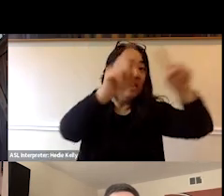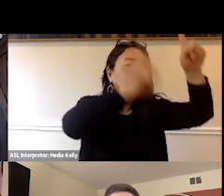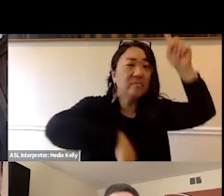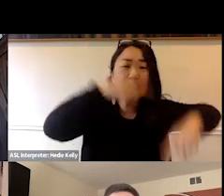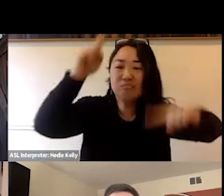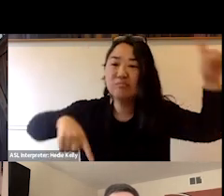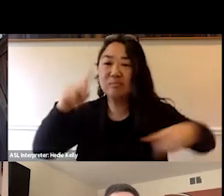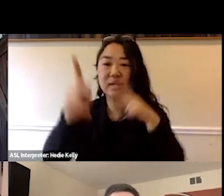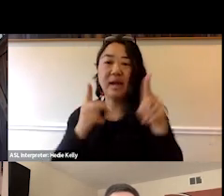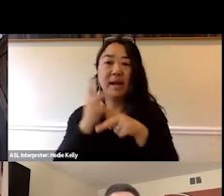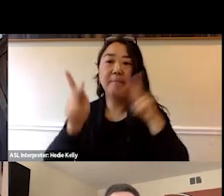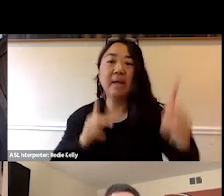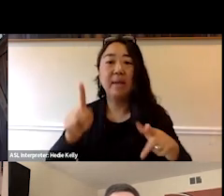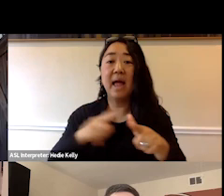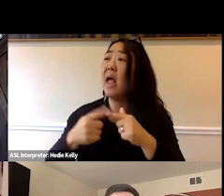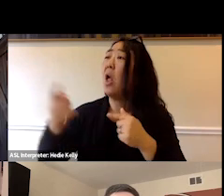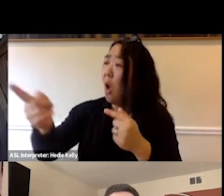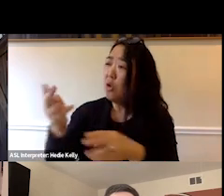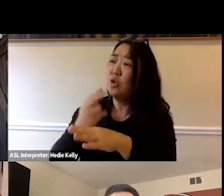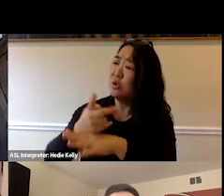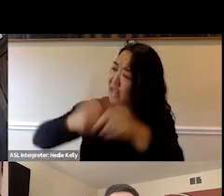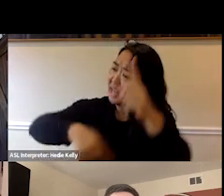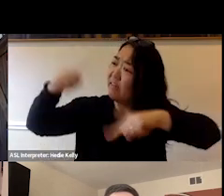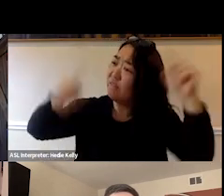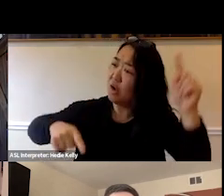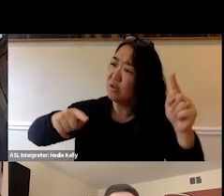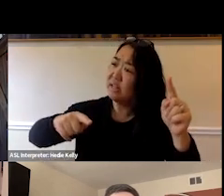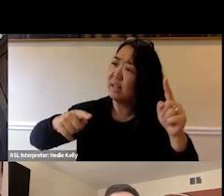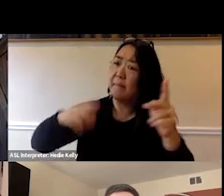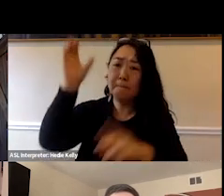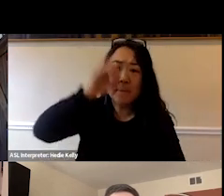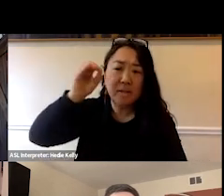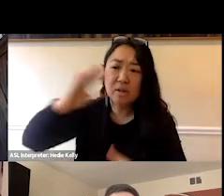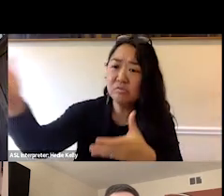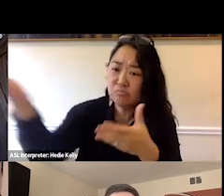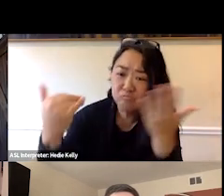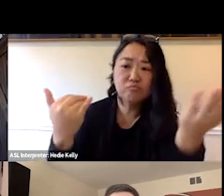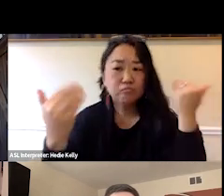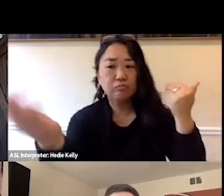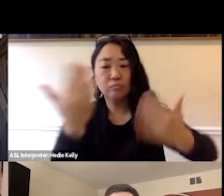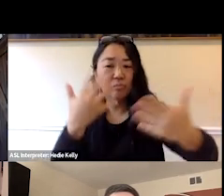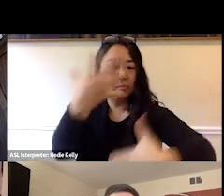And bringing diverse opinions in their early mix. It matters. So when you talk about when to bring